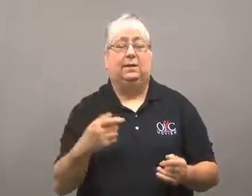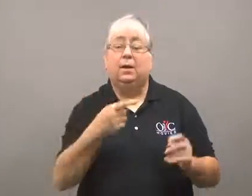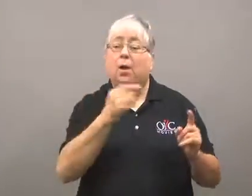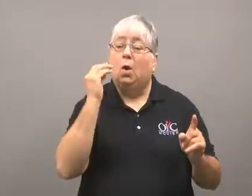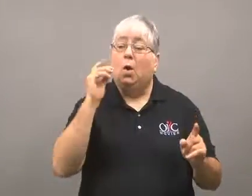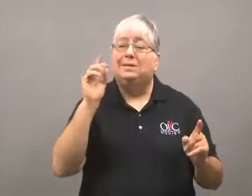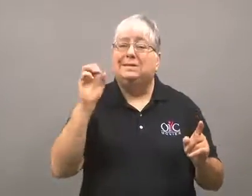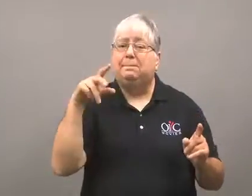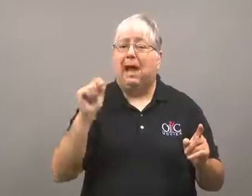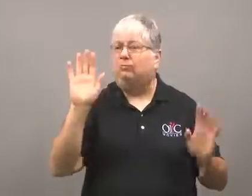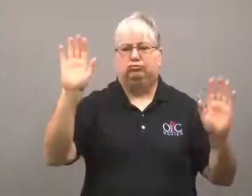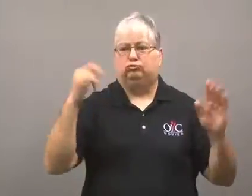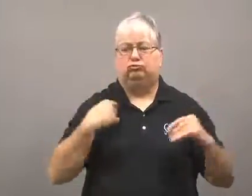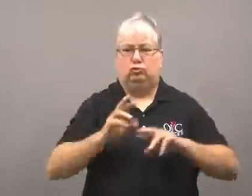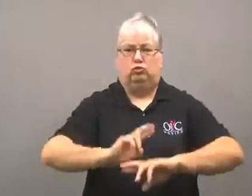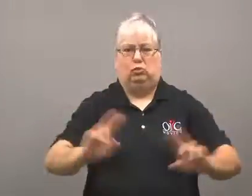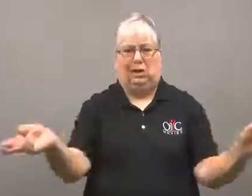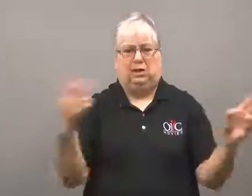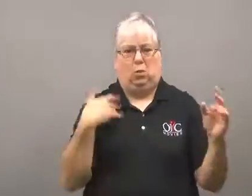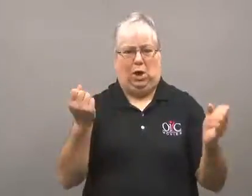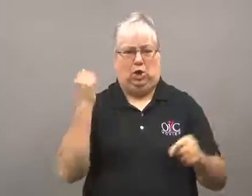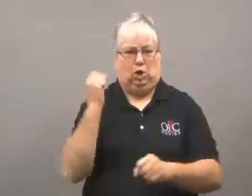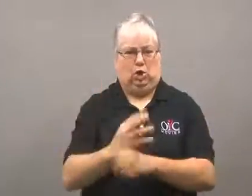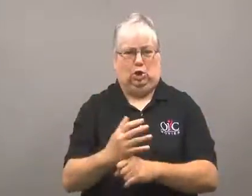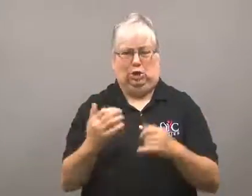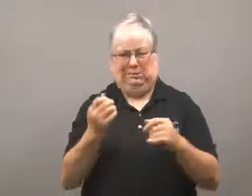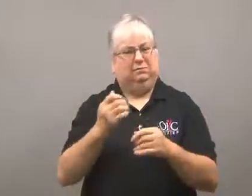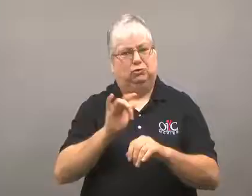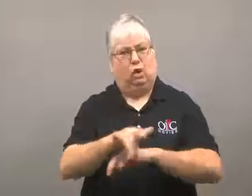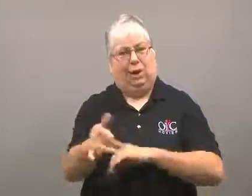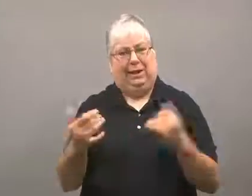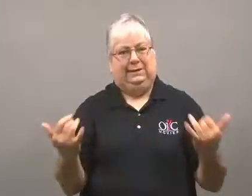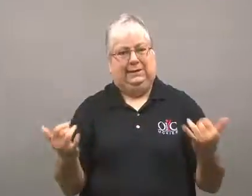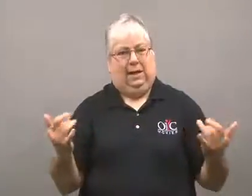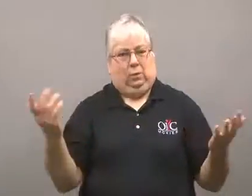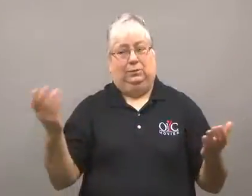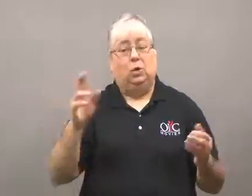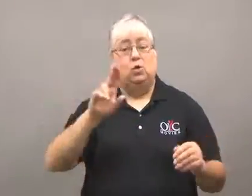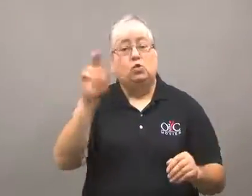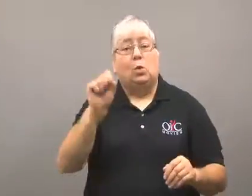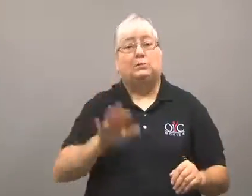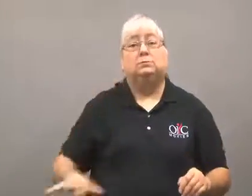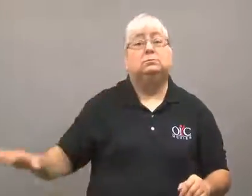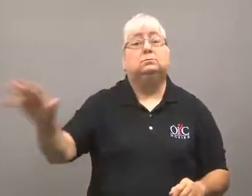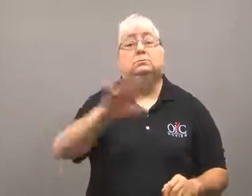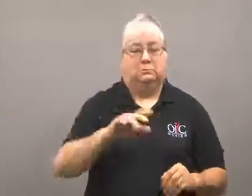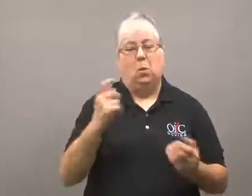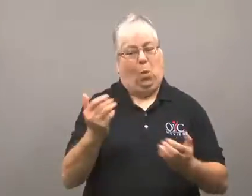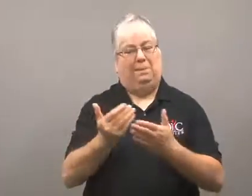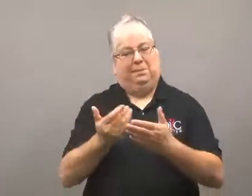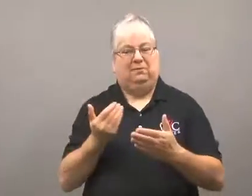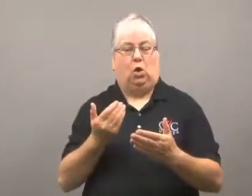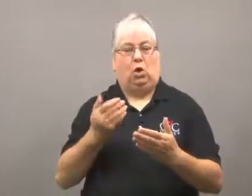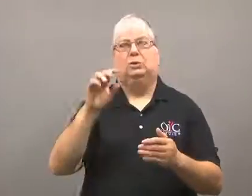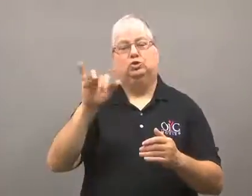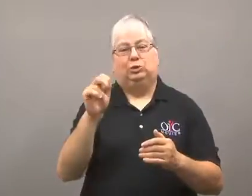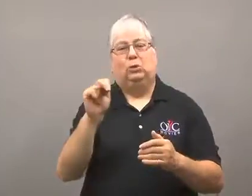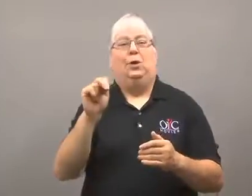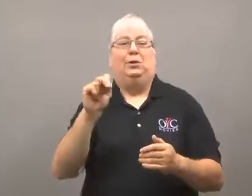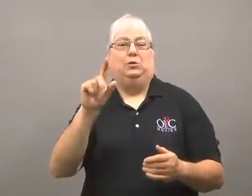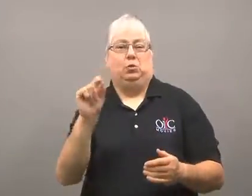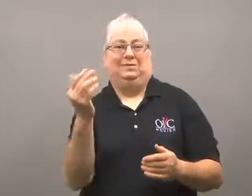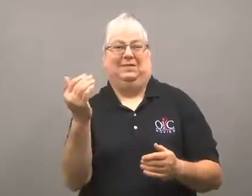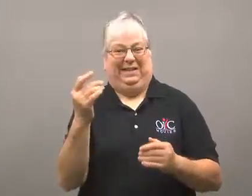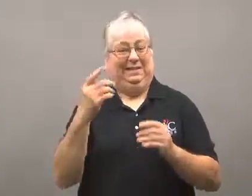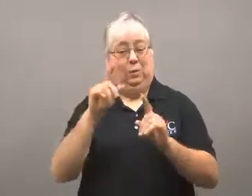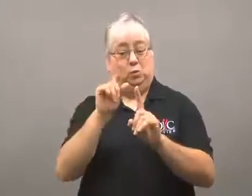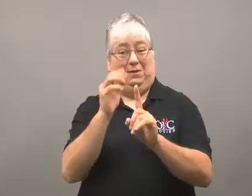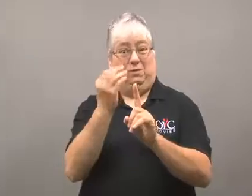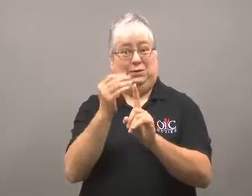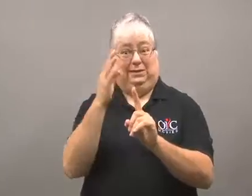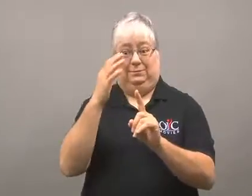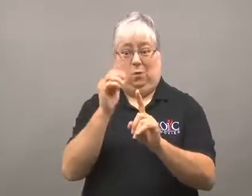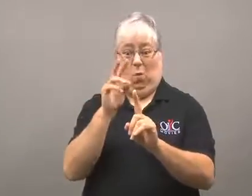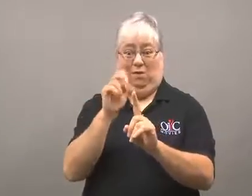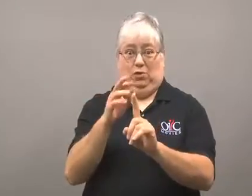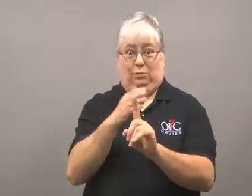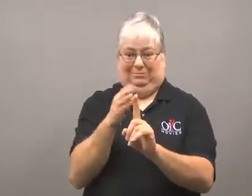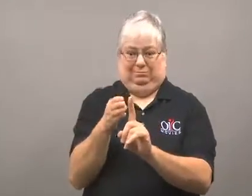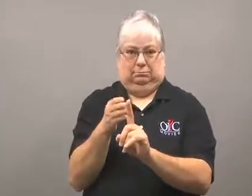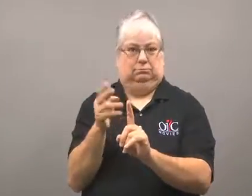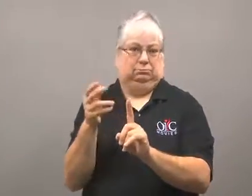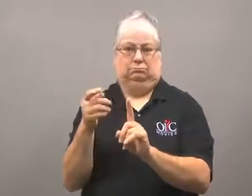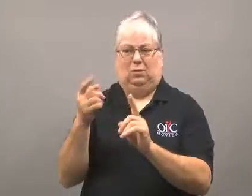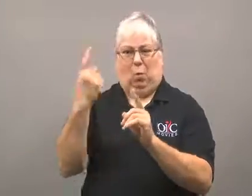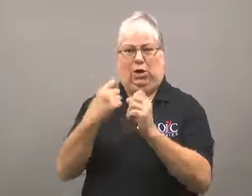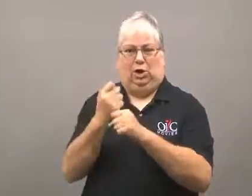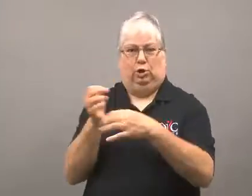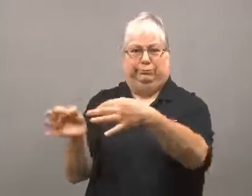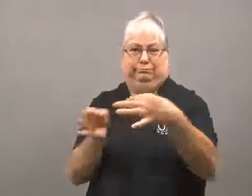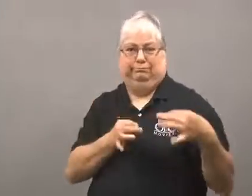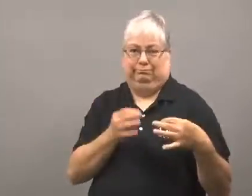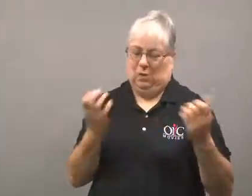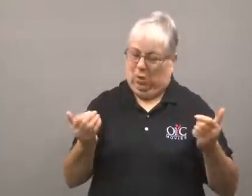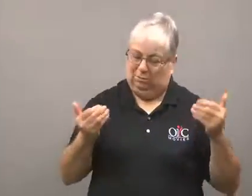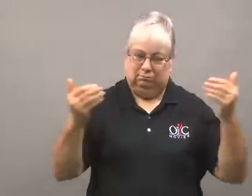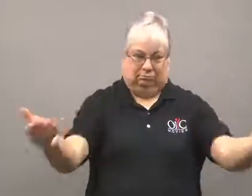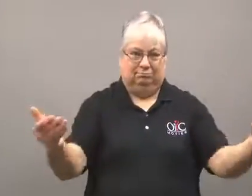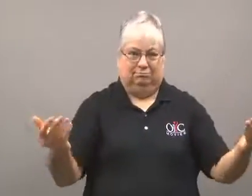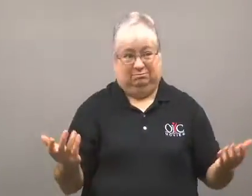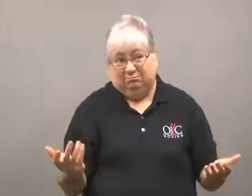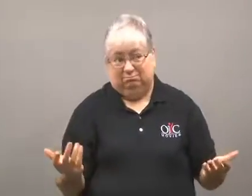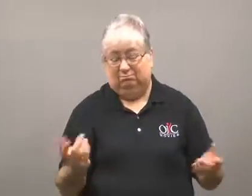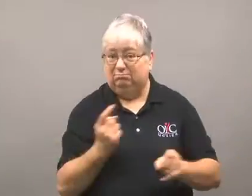Home Depot declares it will convert by January 2015,